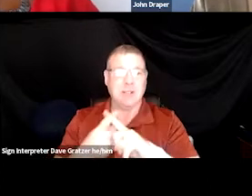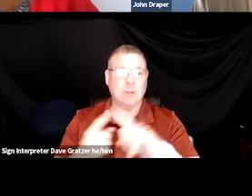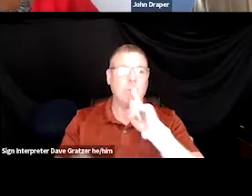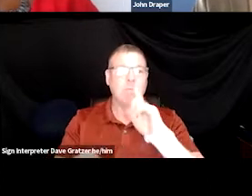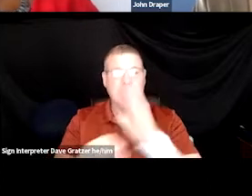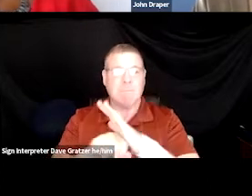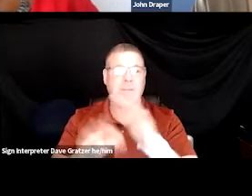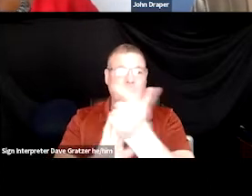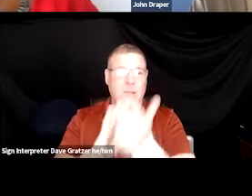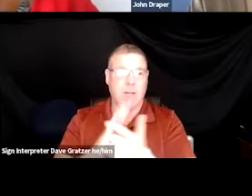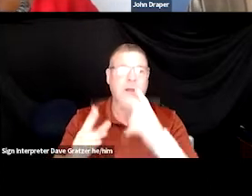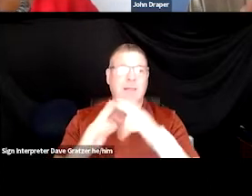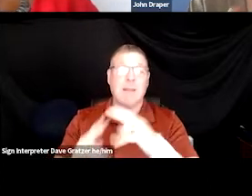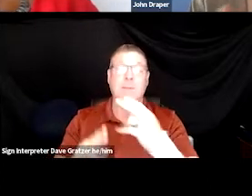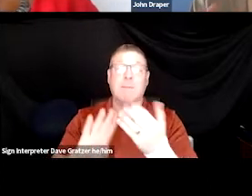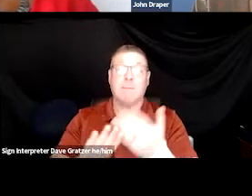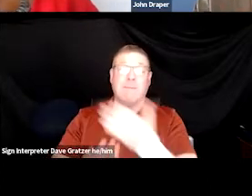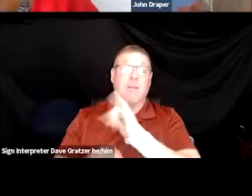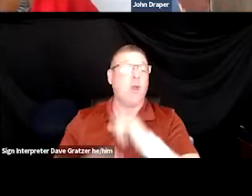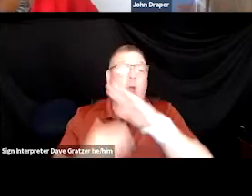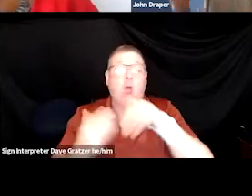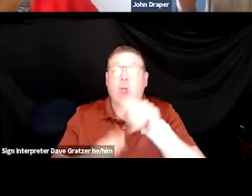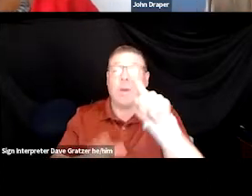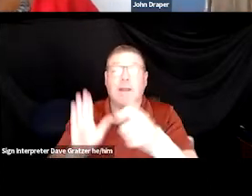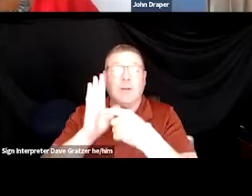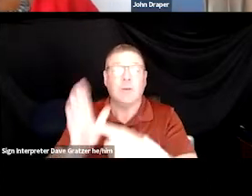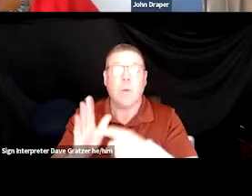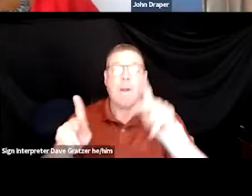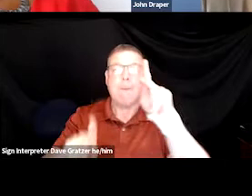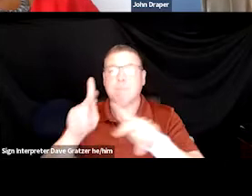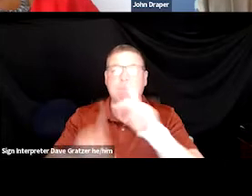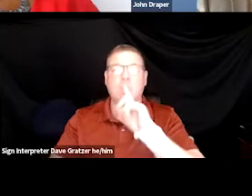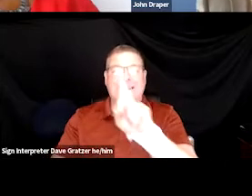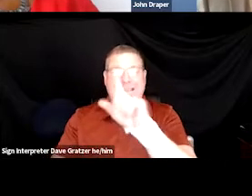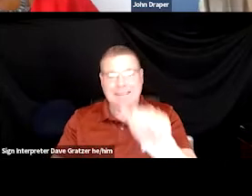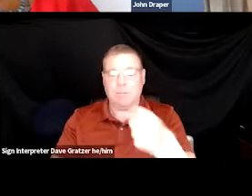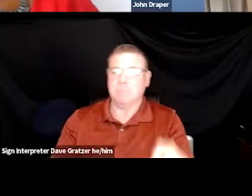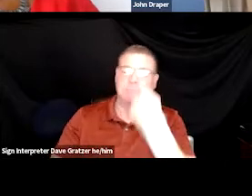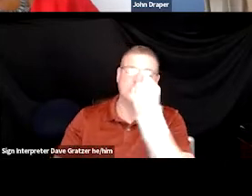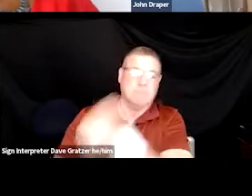At that time, it was before that it was all you had to show was somebody was gravely disabled to put them in a hospital against their will.